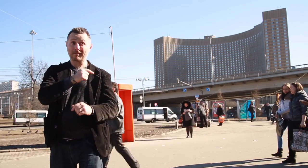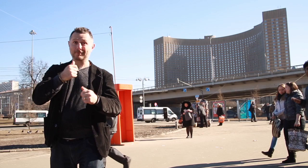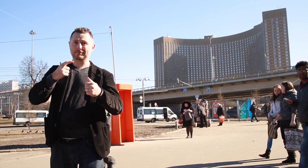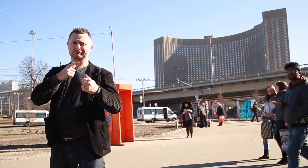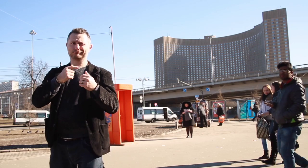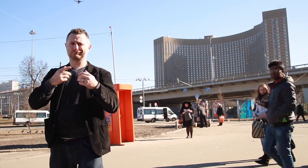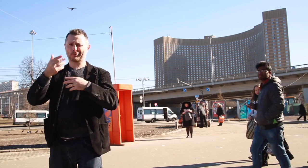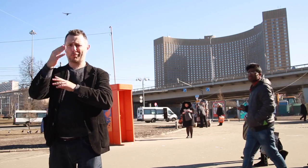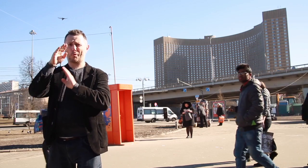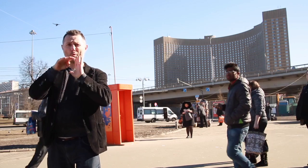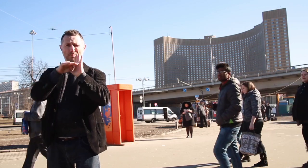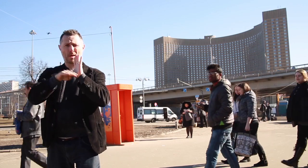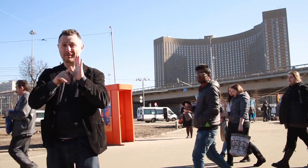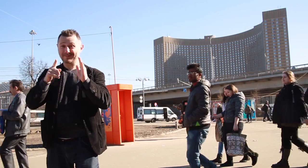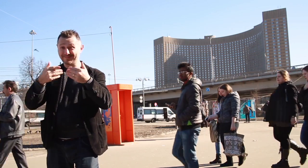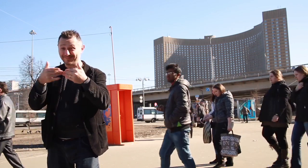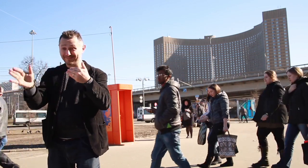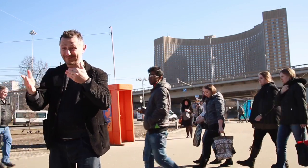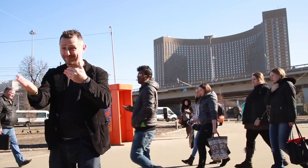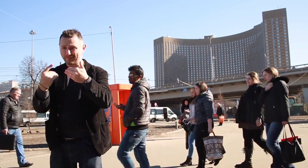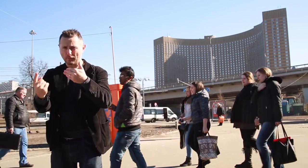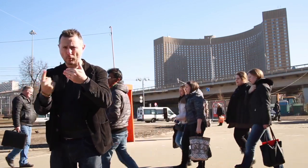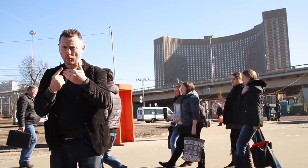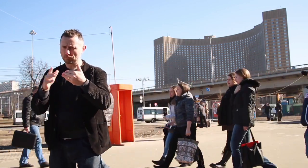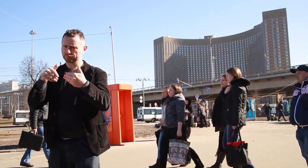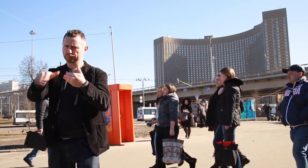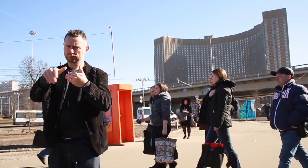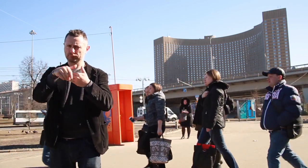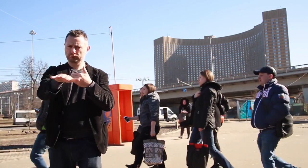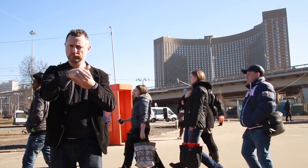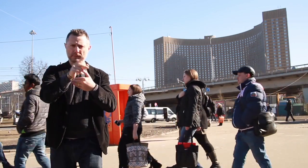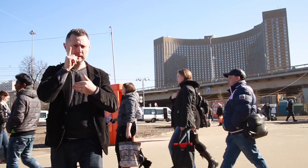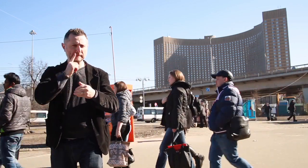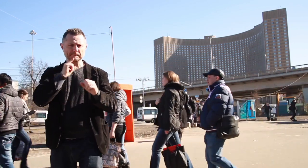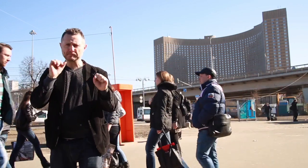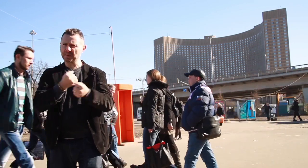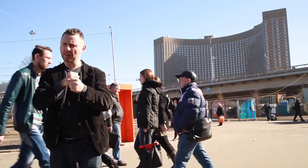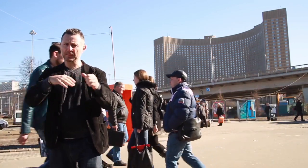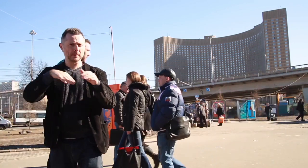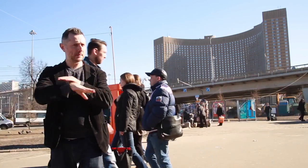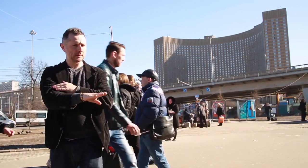someone was able to find a KGB identification card. If they looked the part—suit and tie